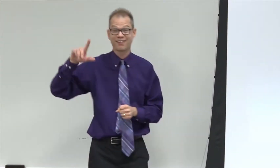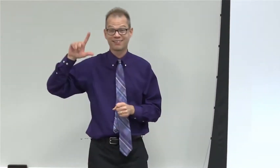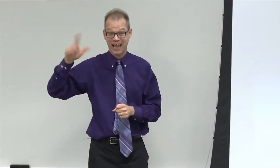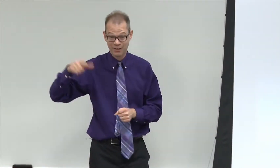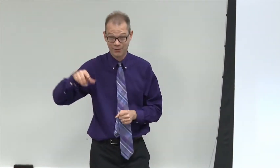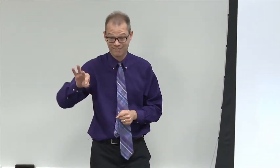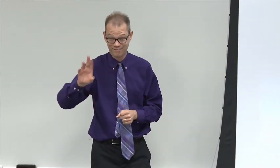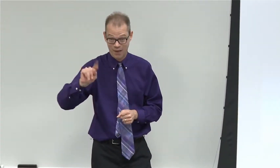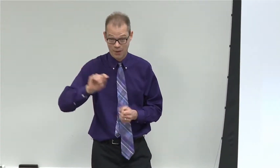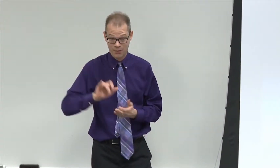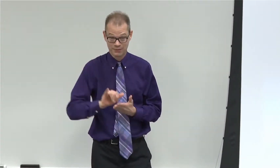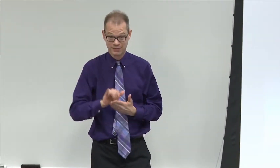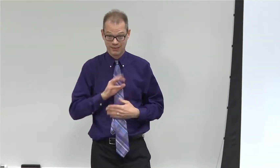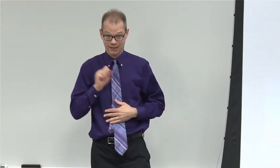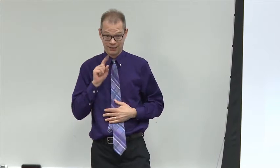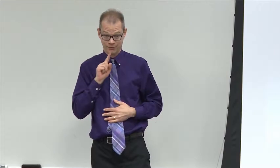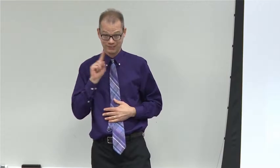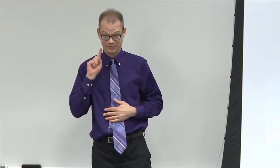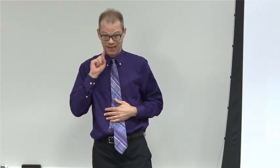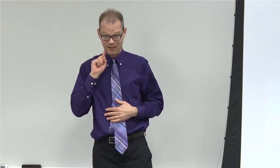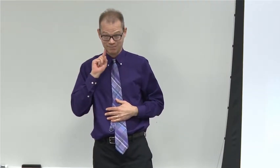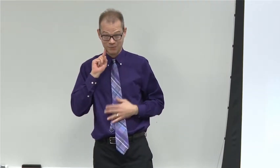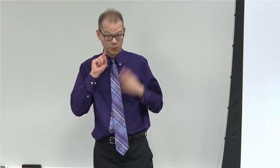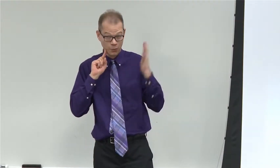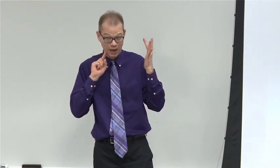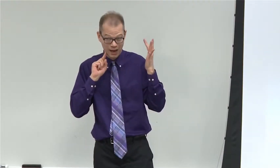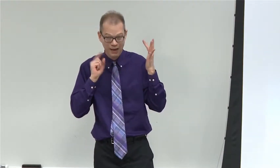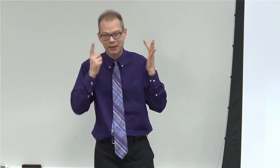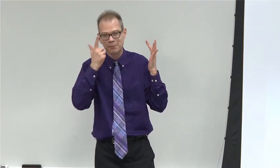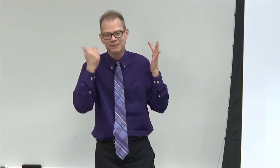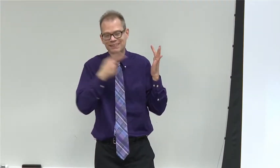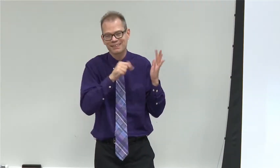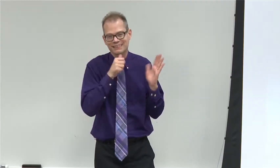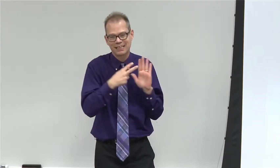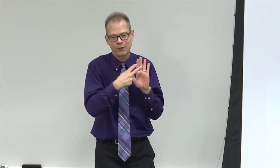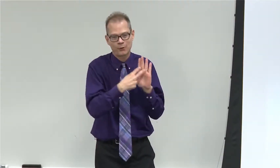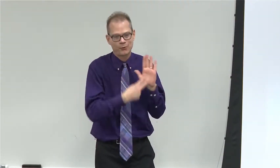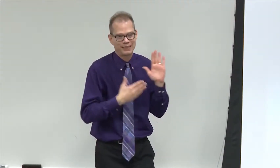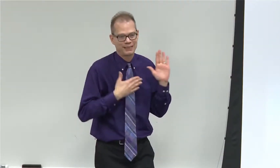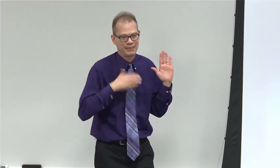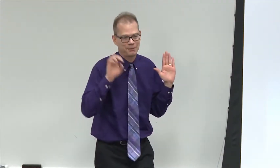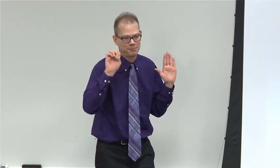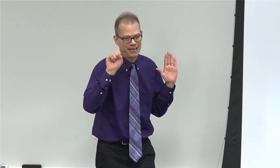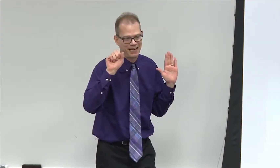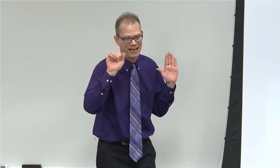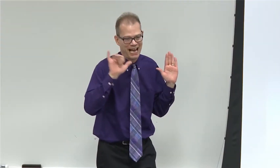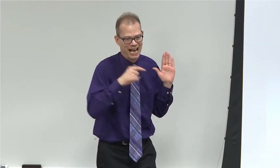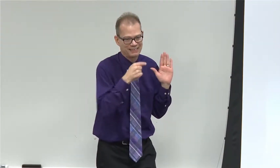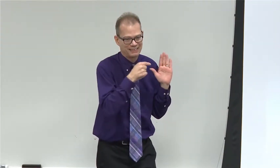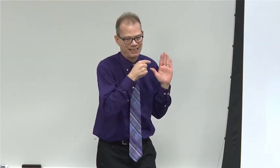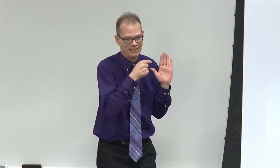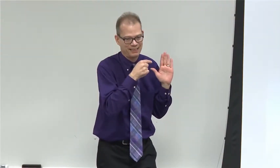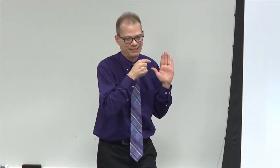which was terrific. And it was important that I was deaf